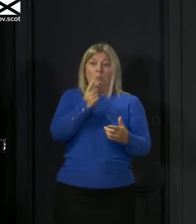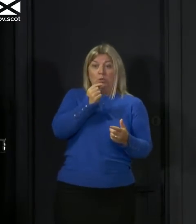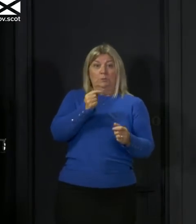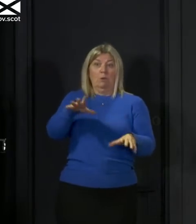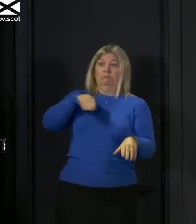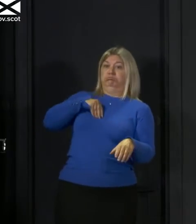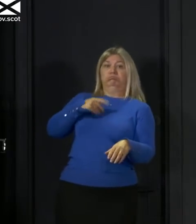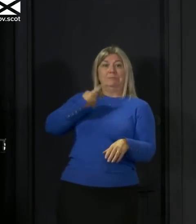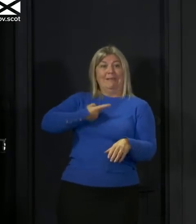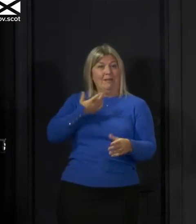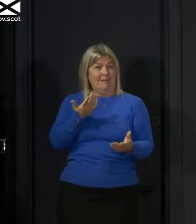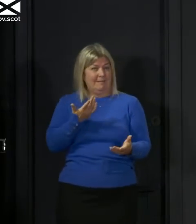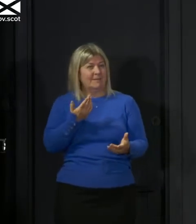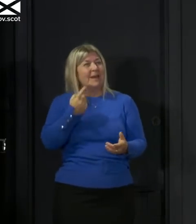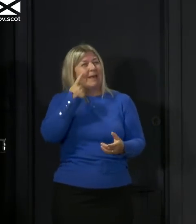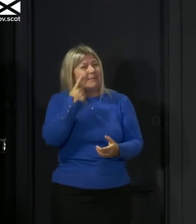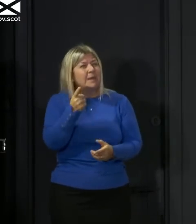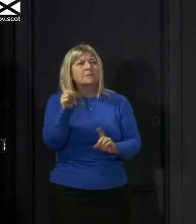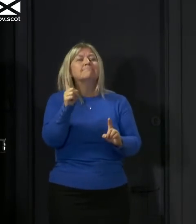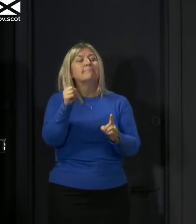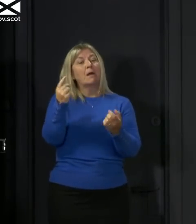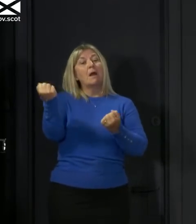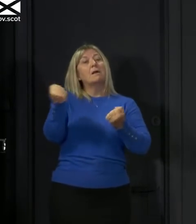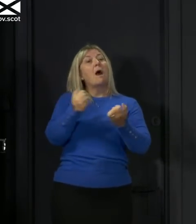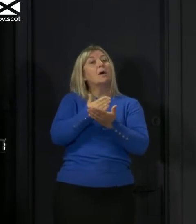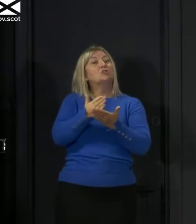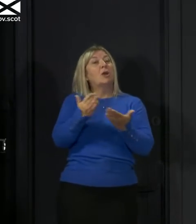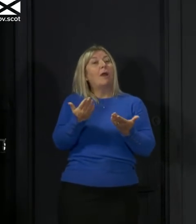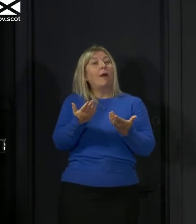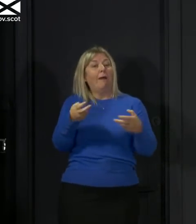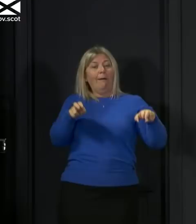should think carefully about car sharing. That is something that is cropping up in Test